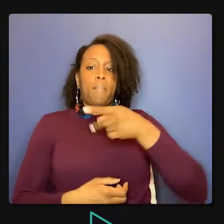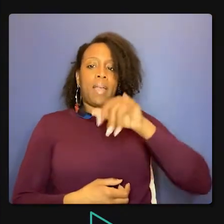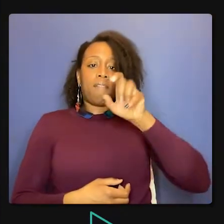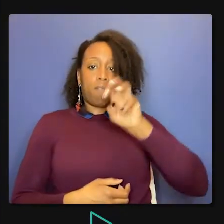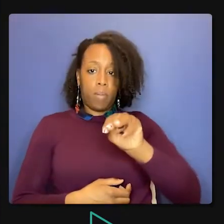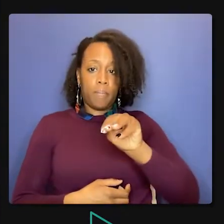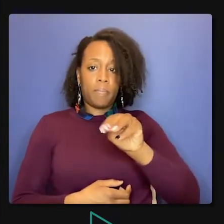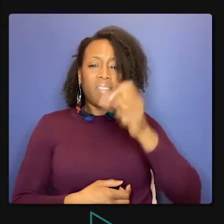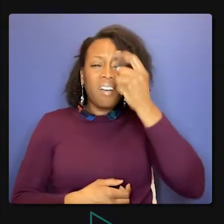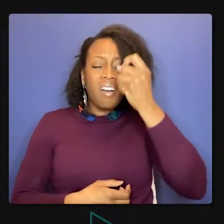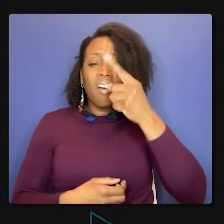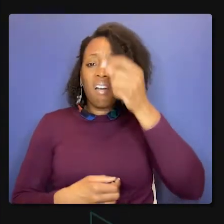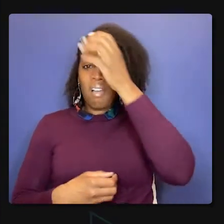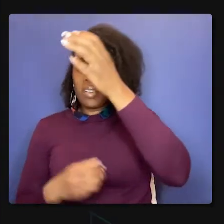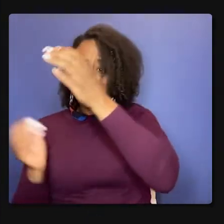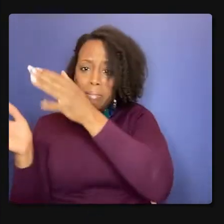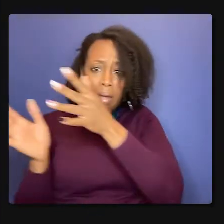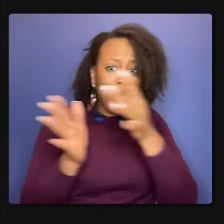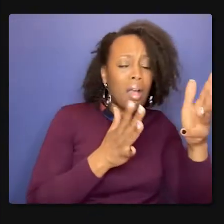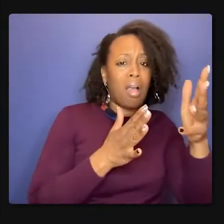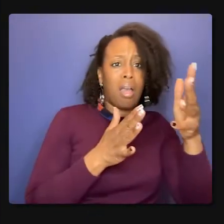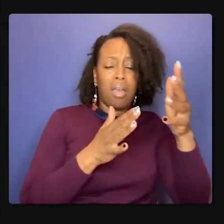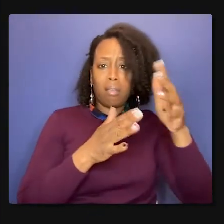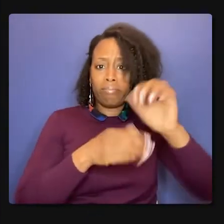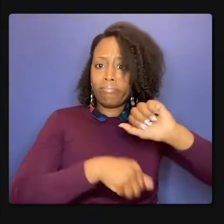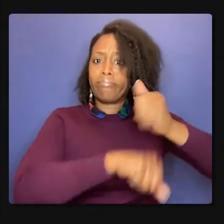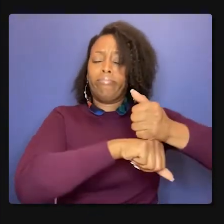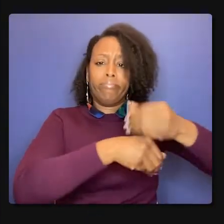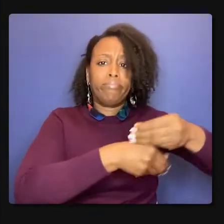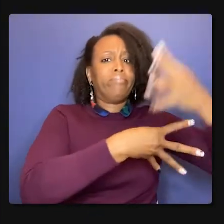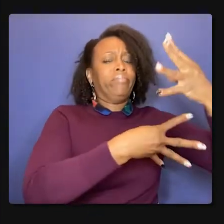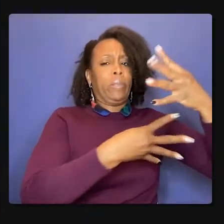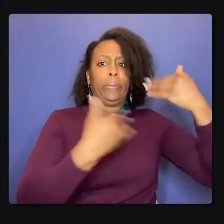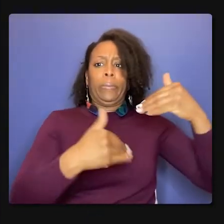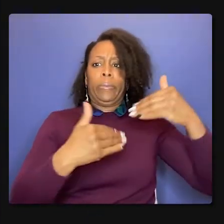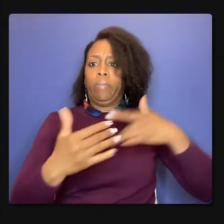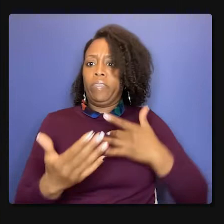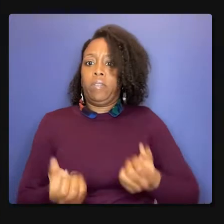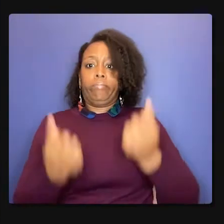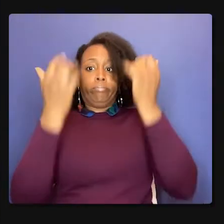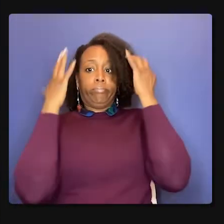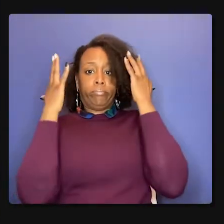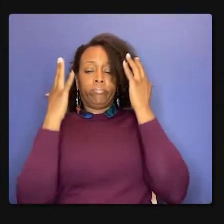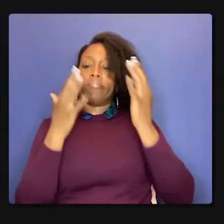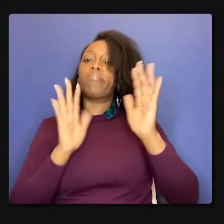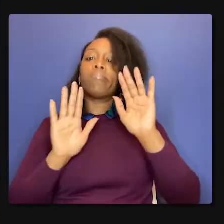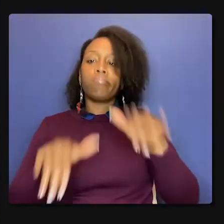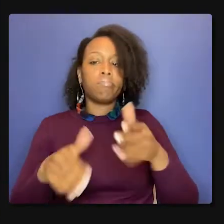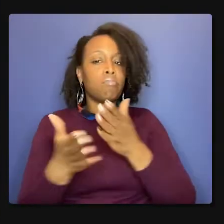But getting from concept to shipping might feel like a daunting process. Don't worry. Let's walk through it together.